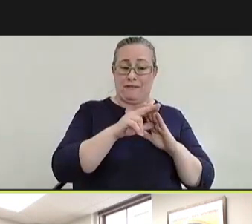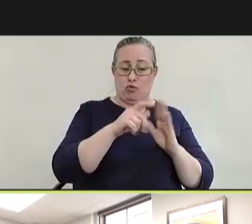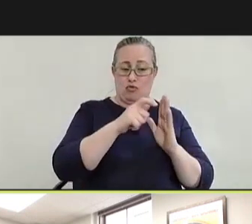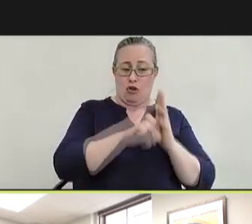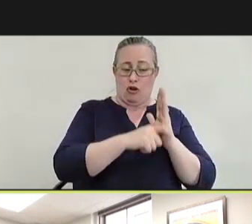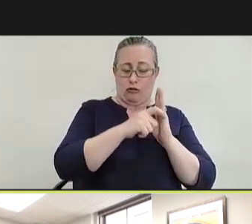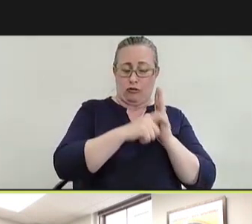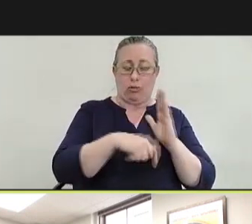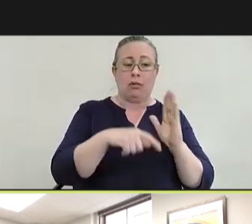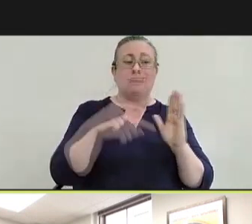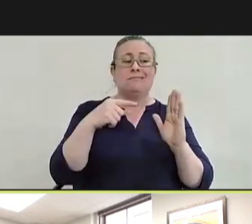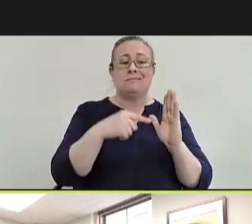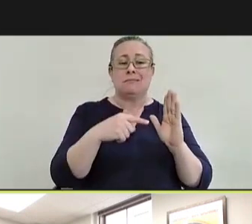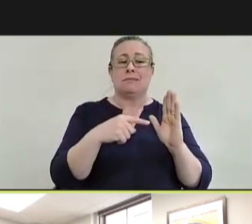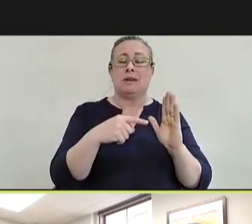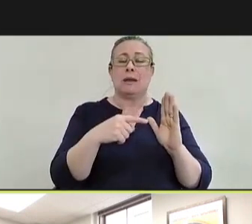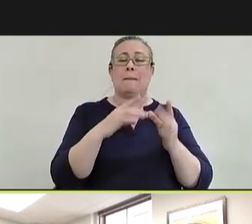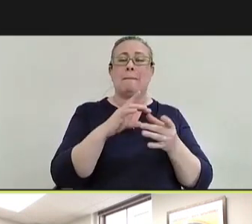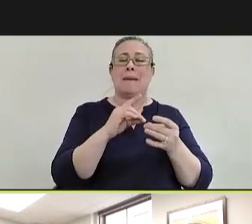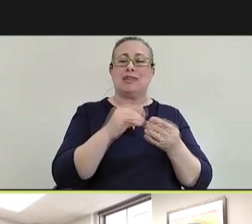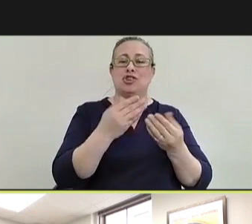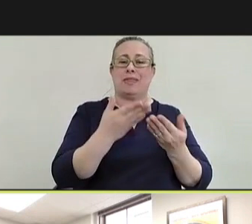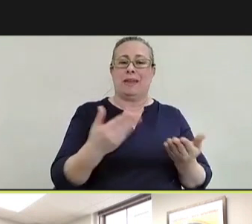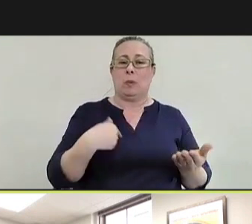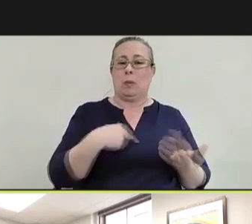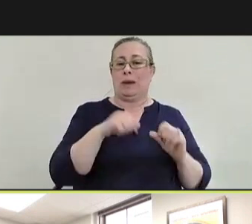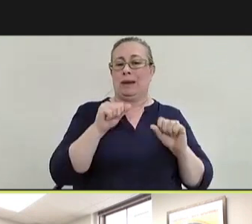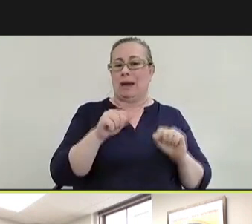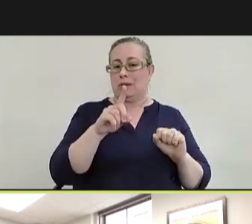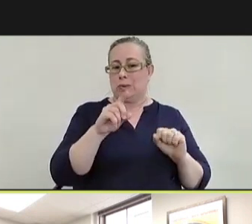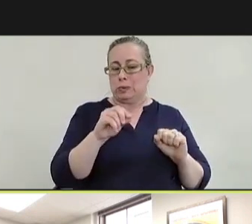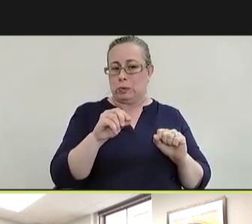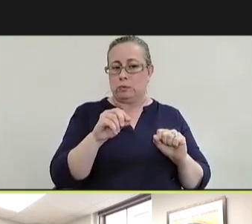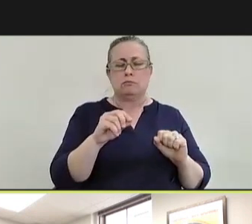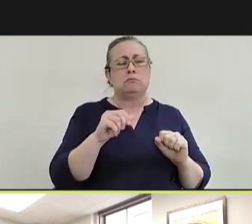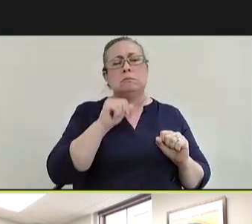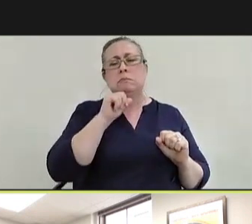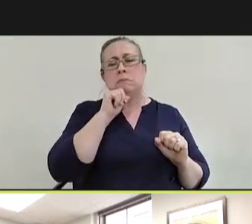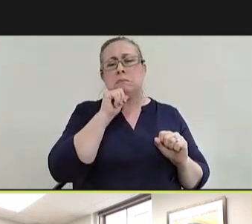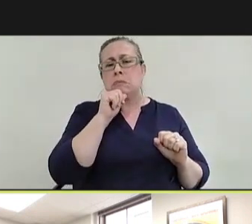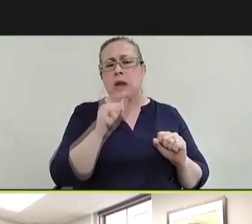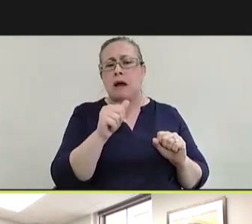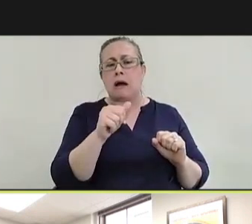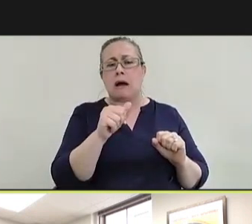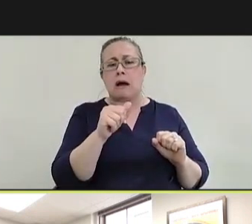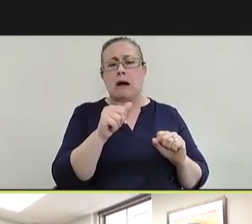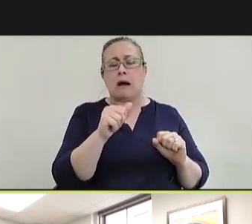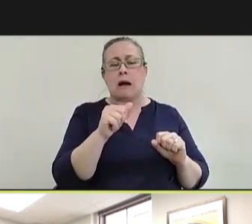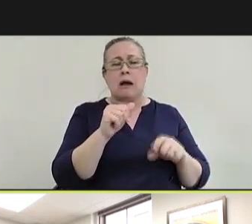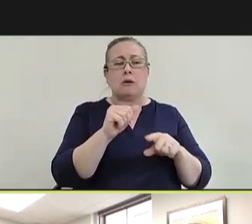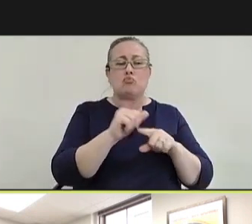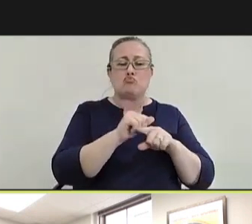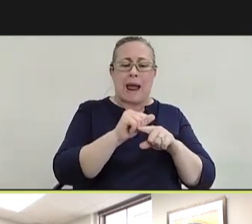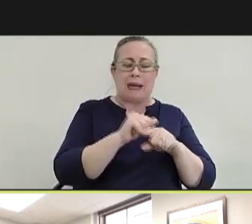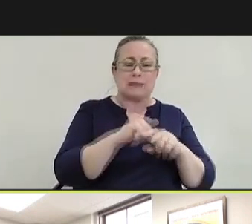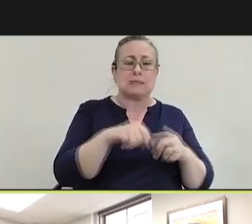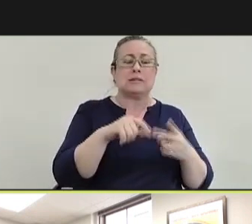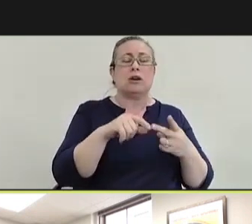some things that we can do, these are not really practice provider or patient type of things,